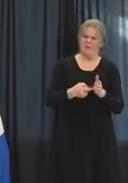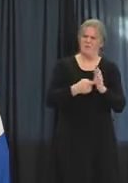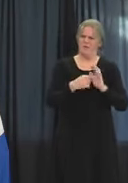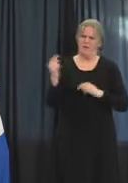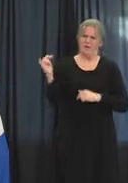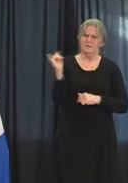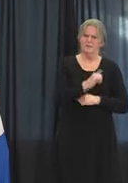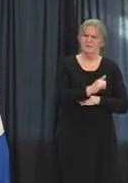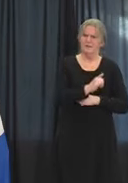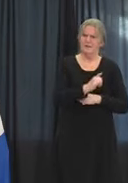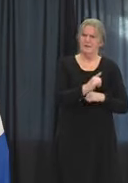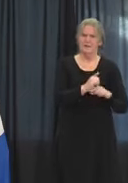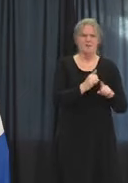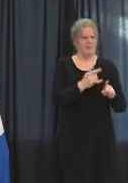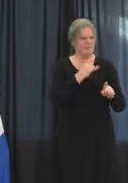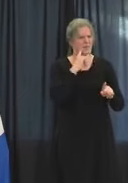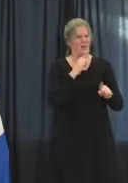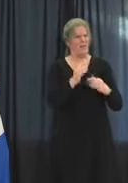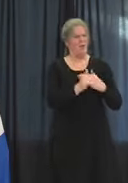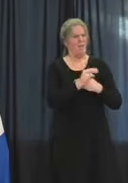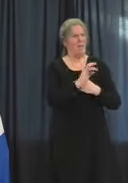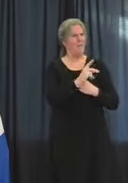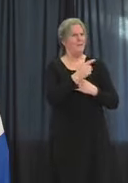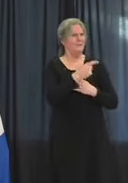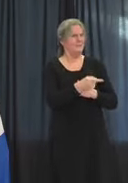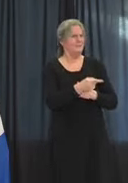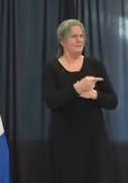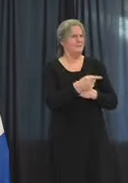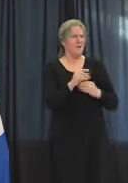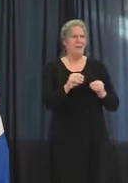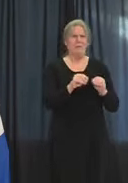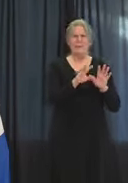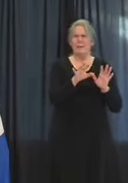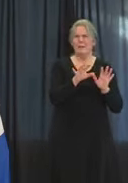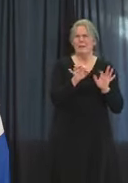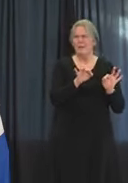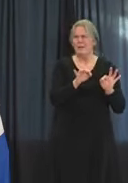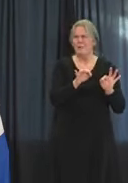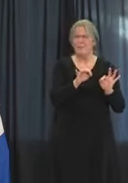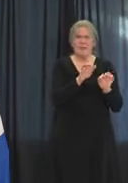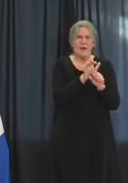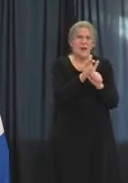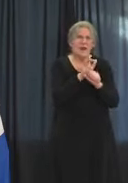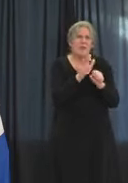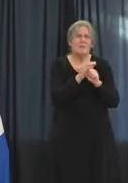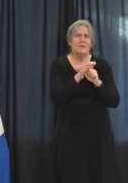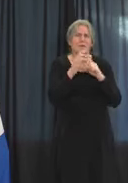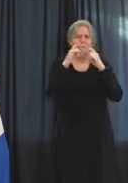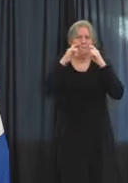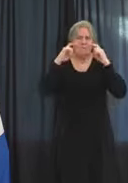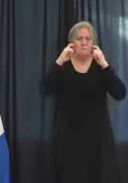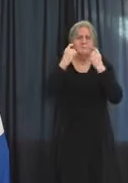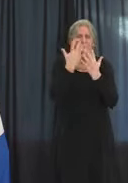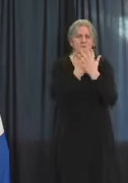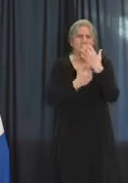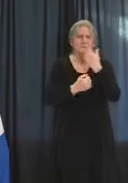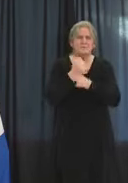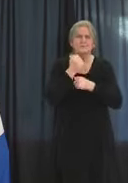yet they still pose the same risk of going in. Can you address that? Do we have enough PPE in those